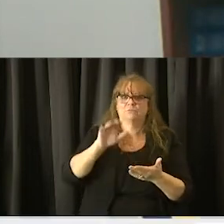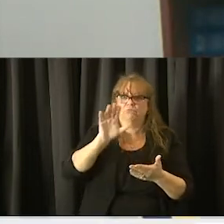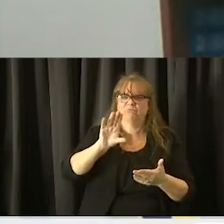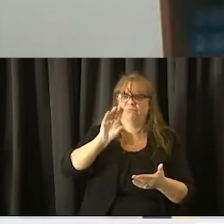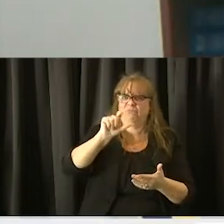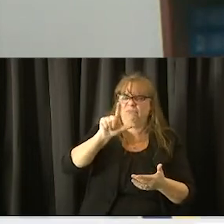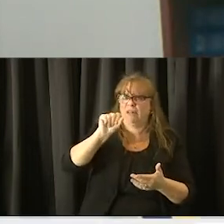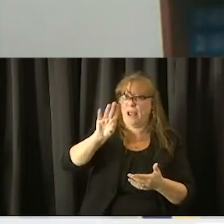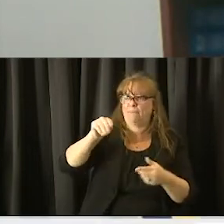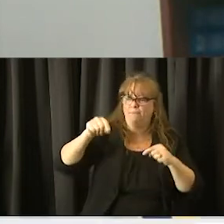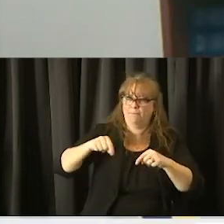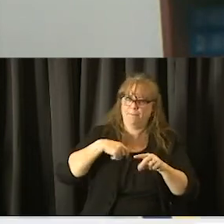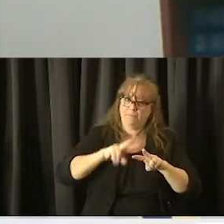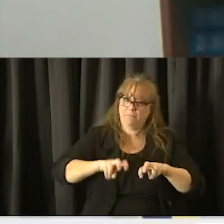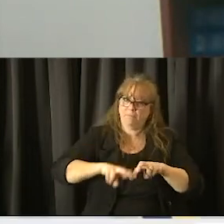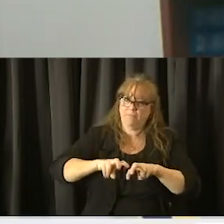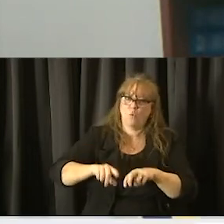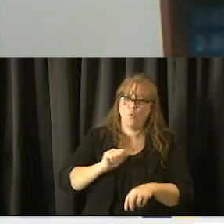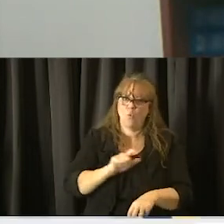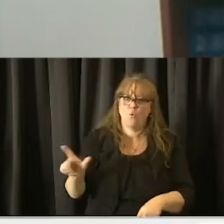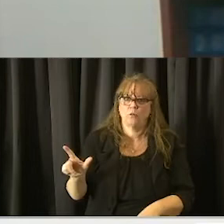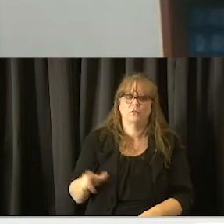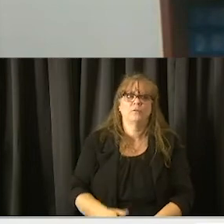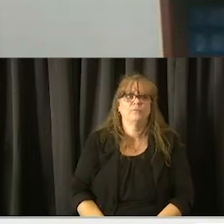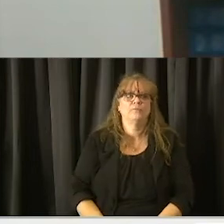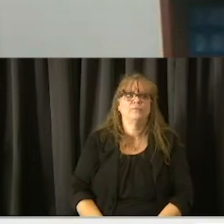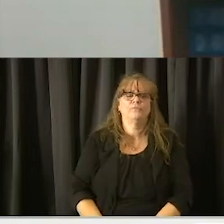a subset of all the samples that come through the state lab and we're also working with cdc on their